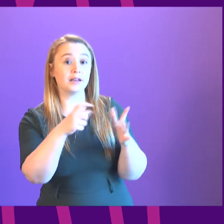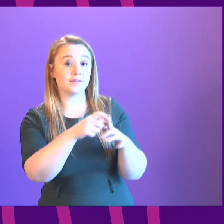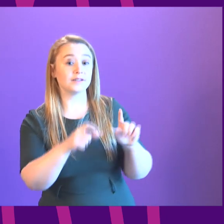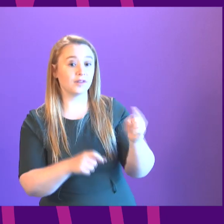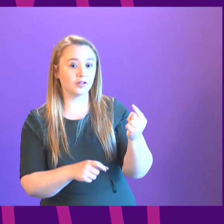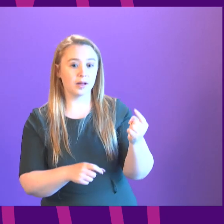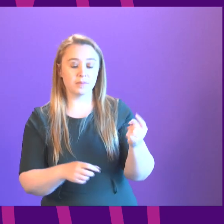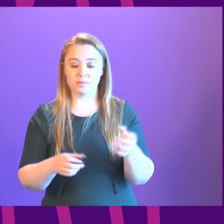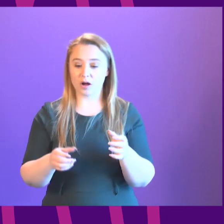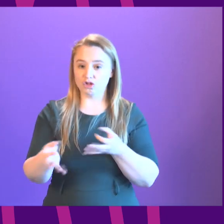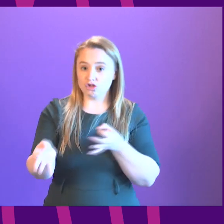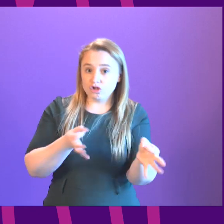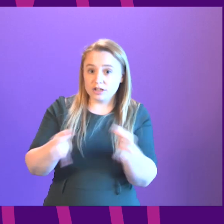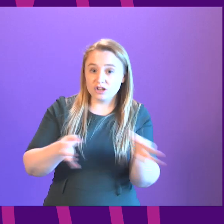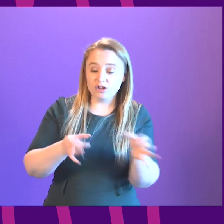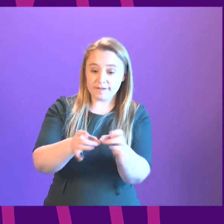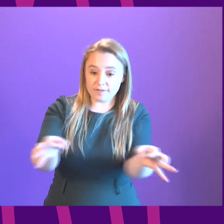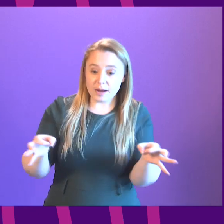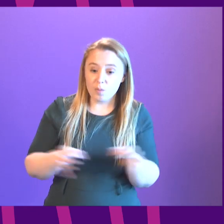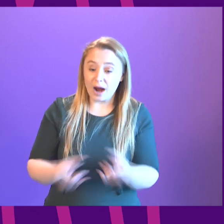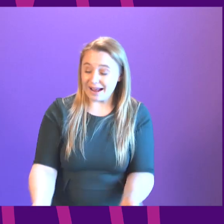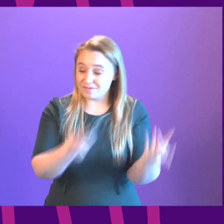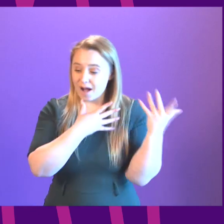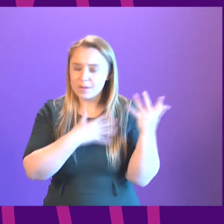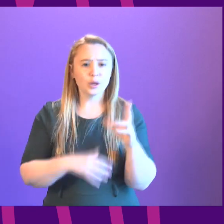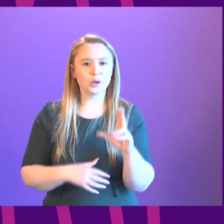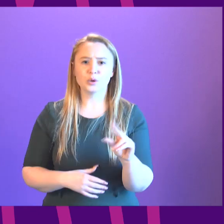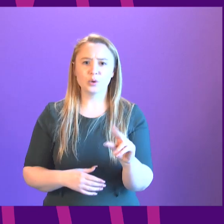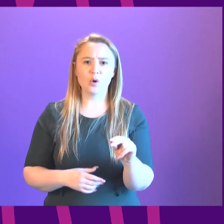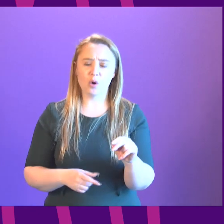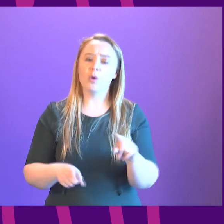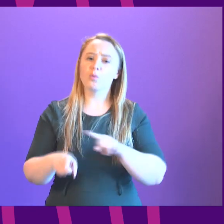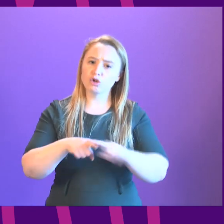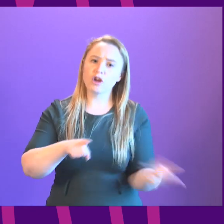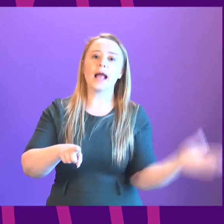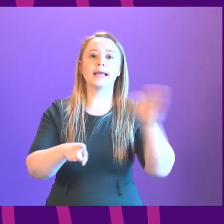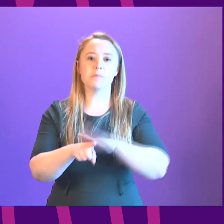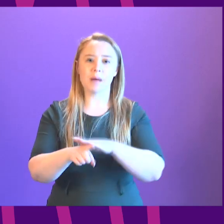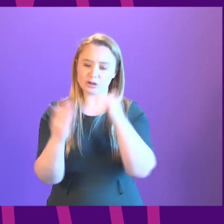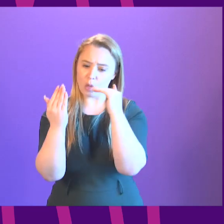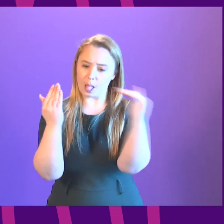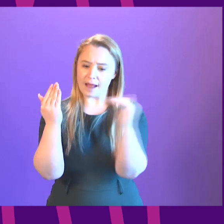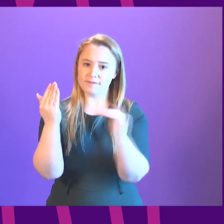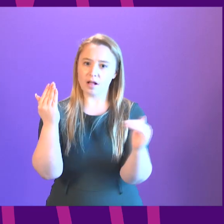the strategic framework. We will try to get back to applying different levels to different